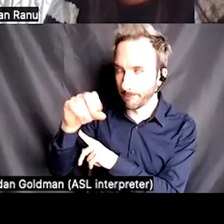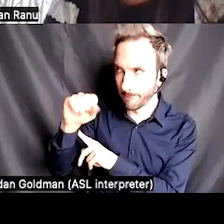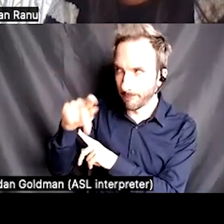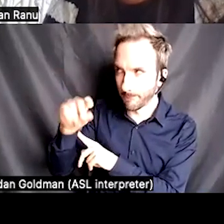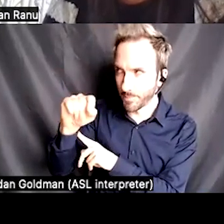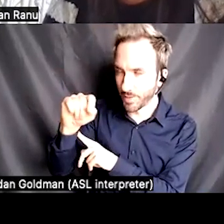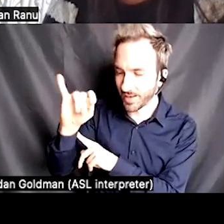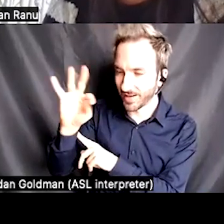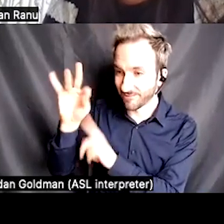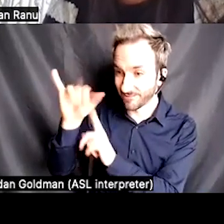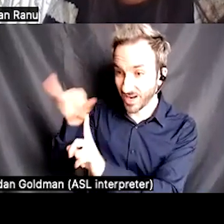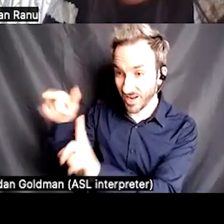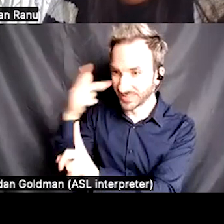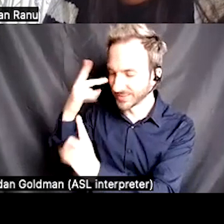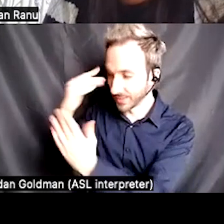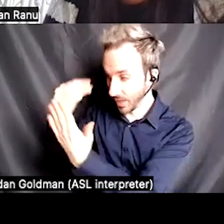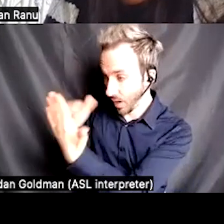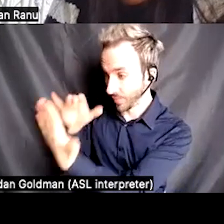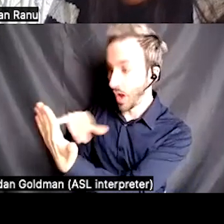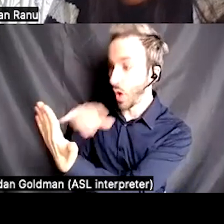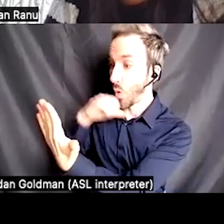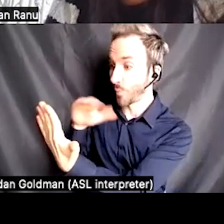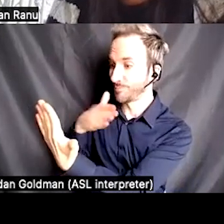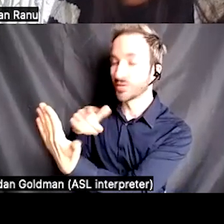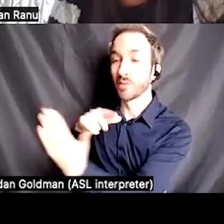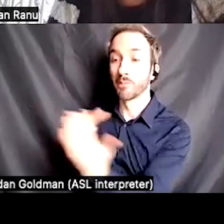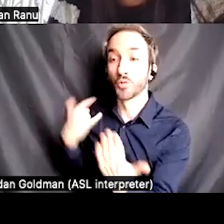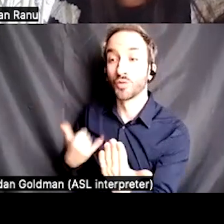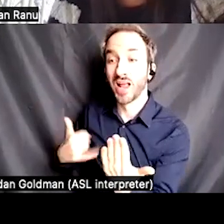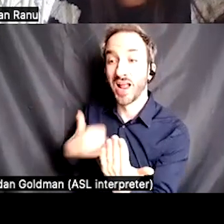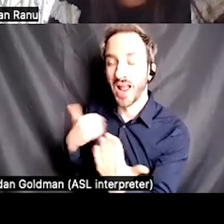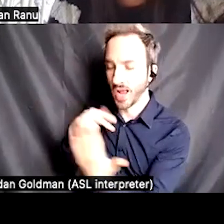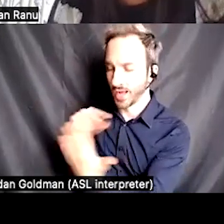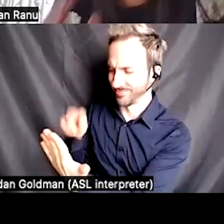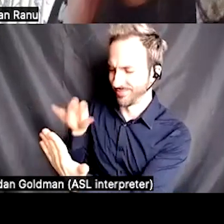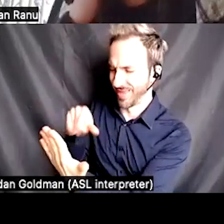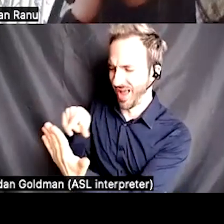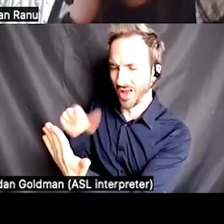the newer generation thinks is new music. Monique: My favourite Nostalgiacore show is